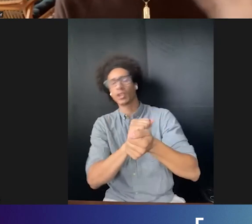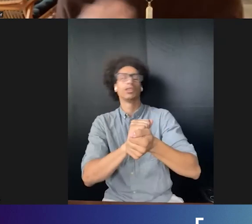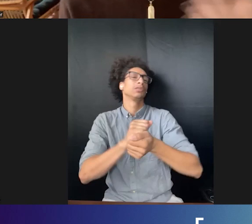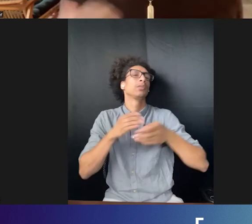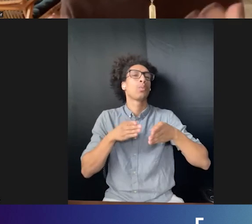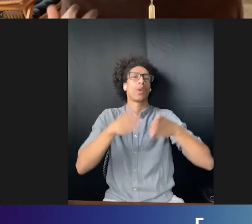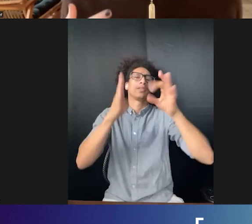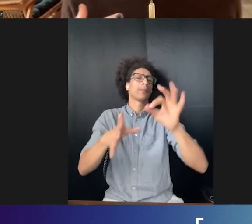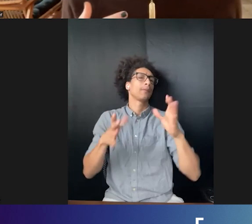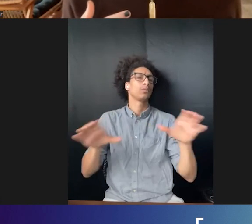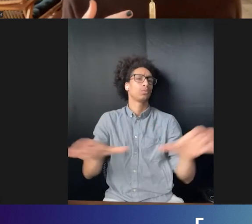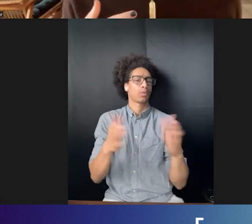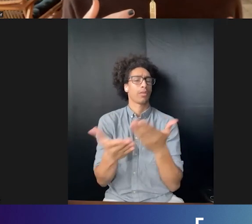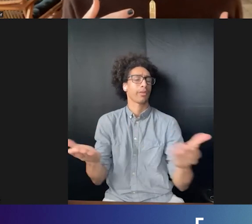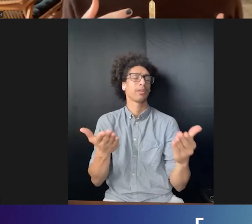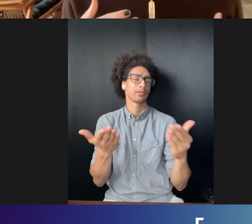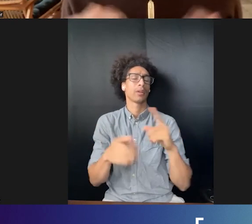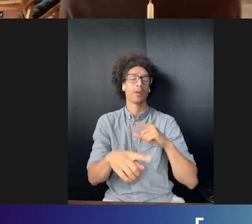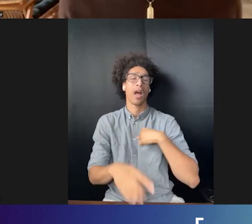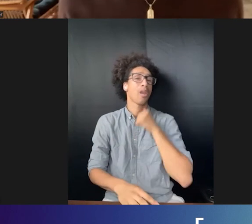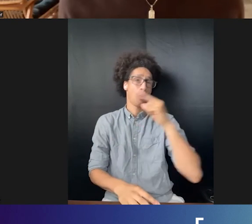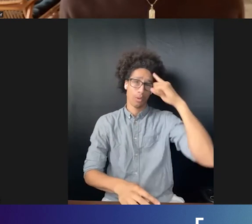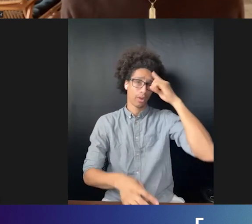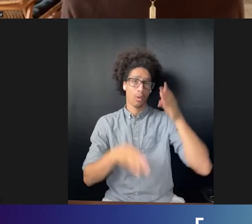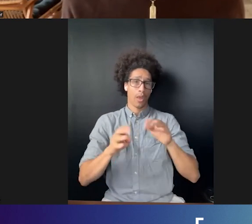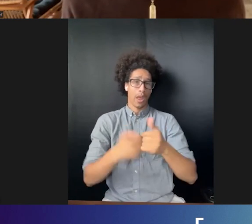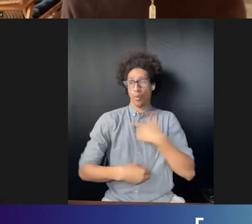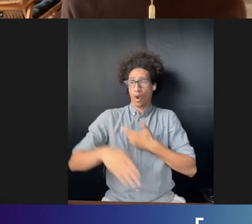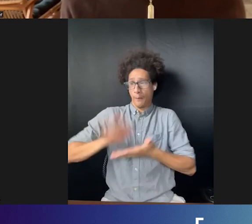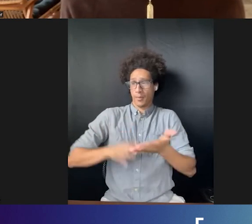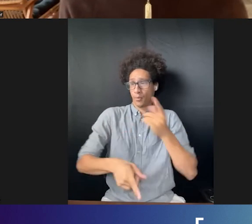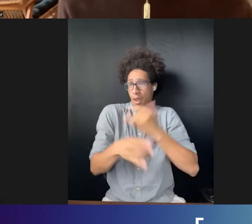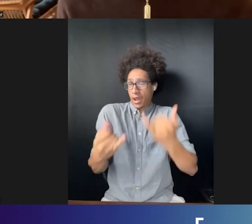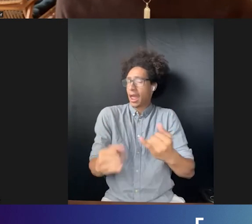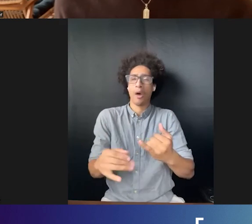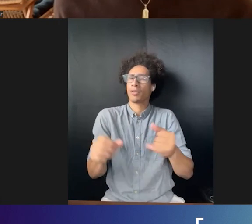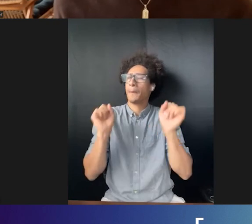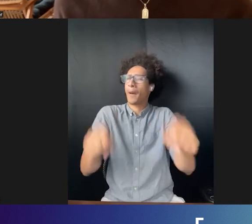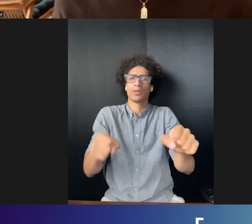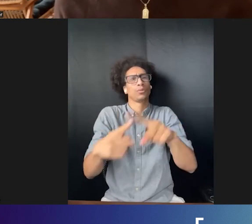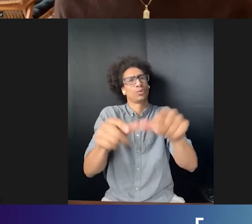Because I don't think that the way that we are operating now is sustainable or really works for for the artists.